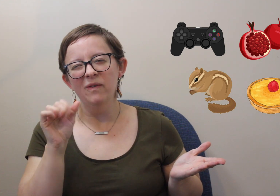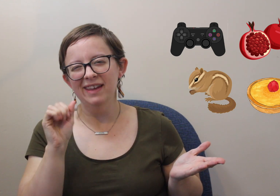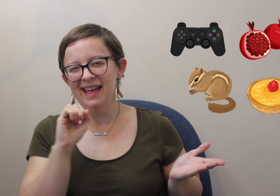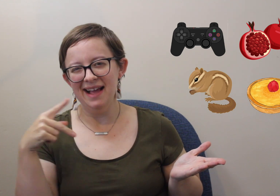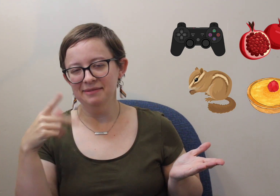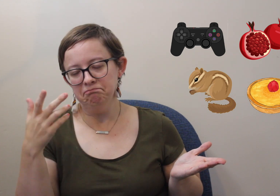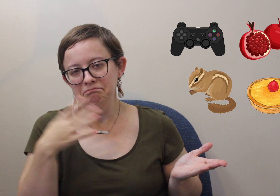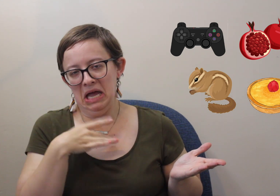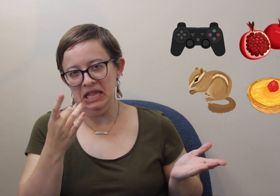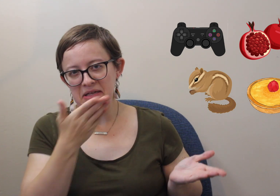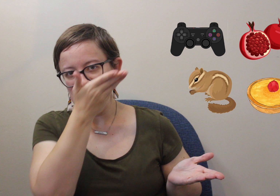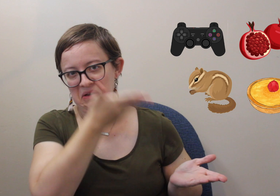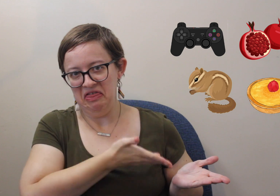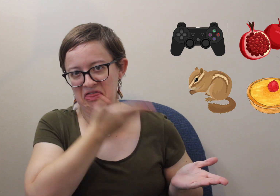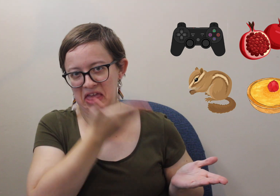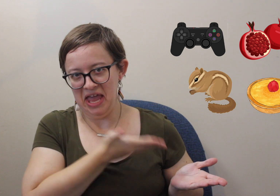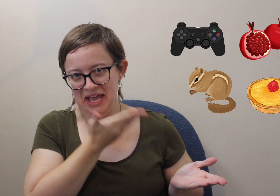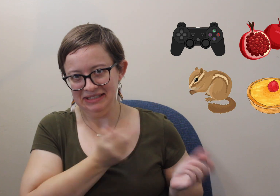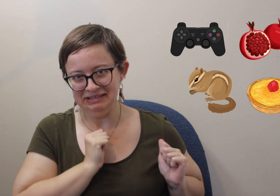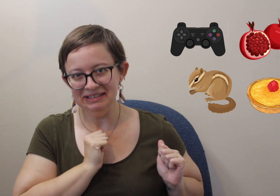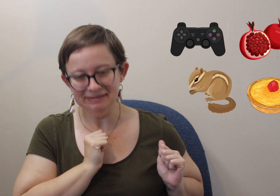I use the Ovia pregnancy app. I don't know... Ilike it and that's what they say.